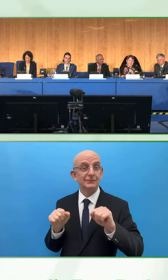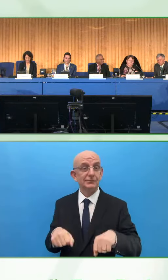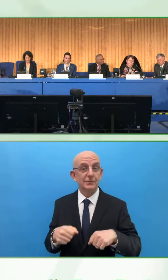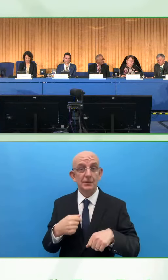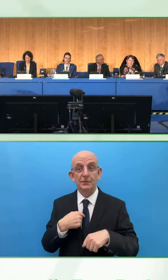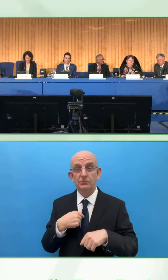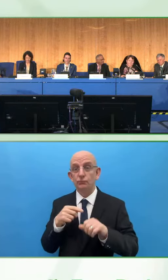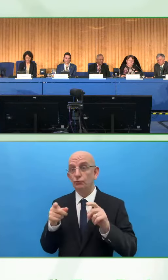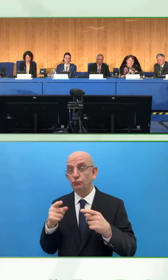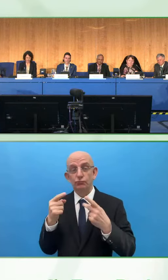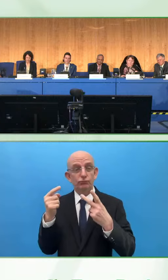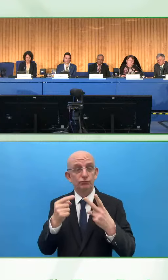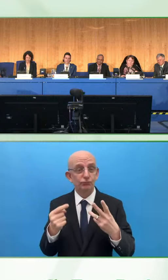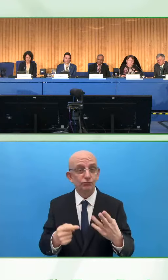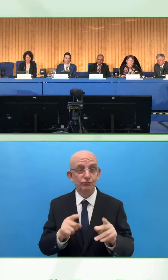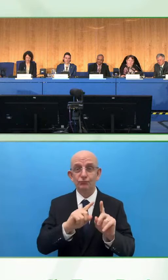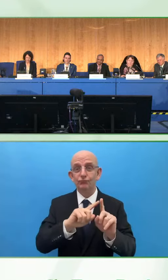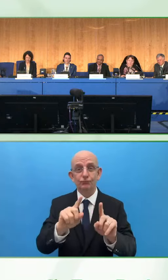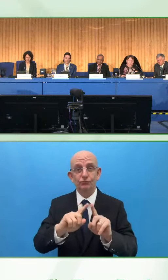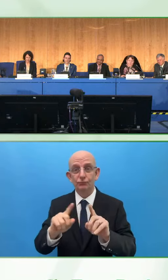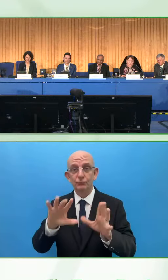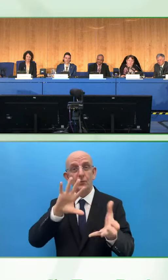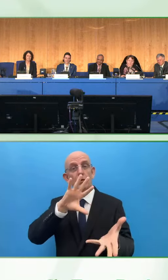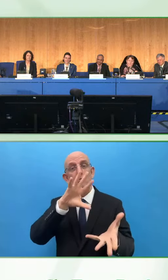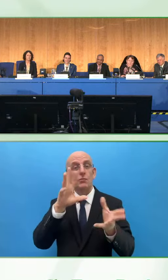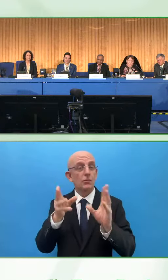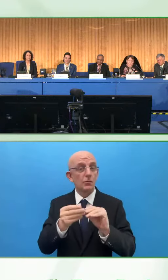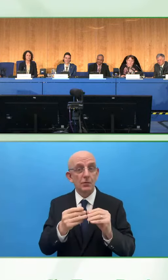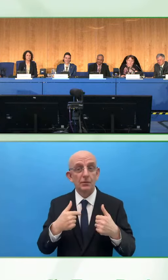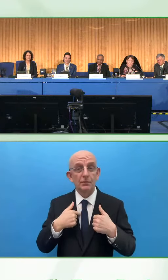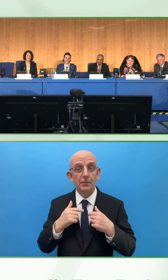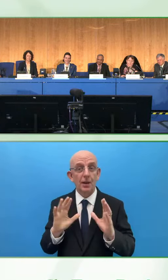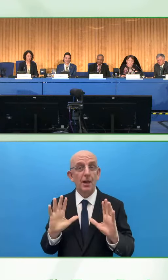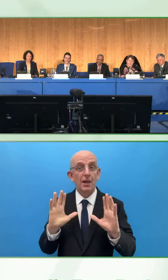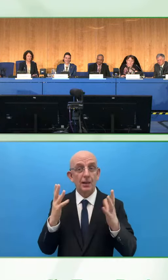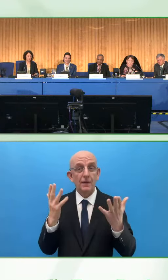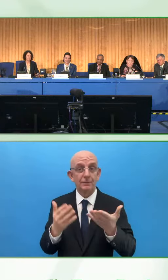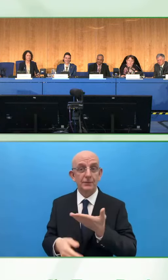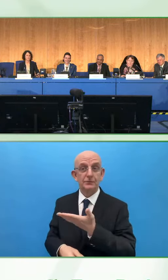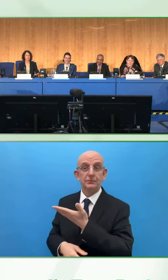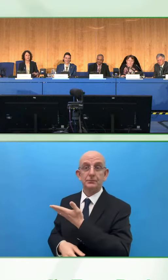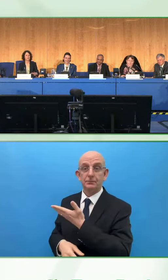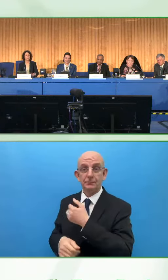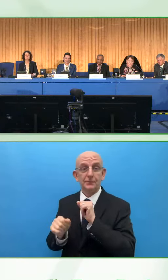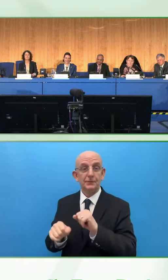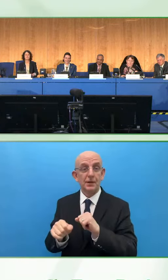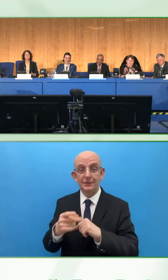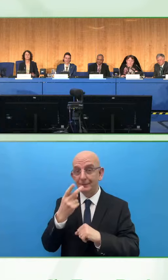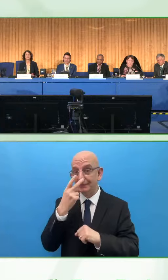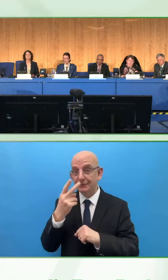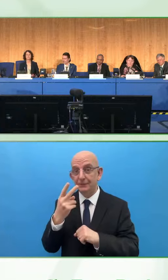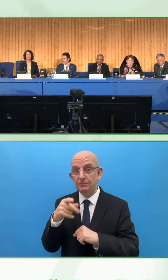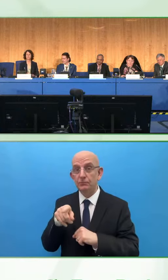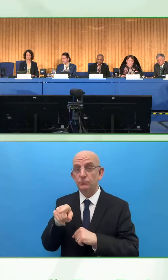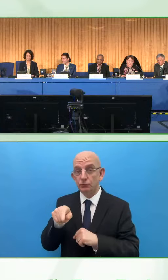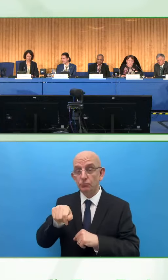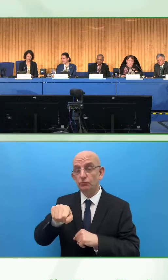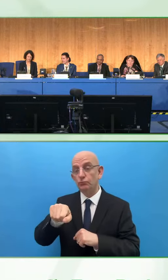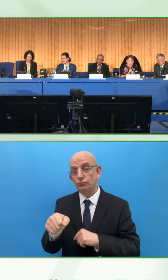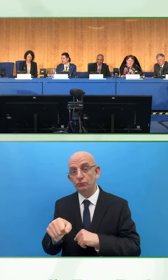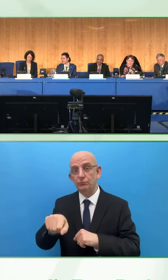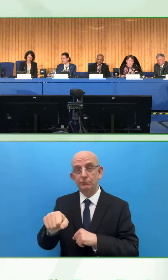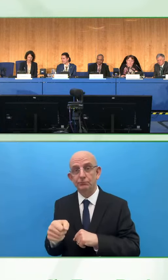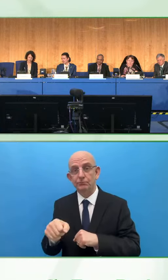I can also open hinged or -- door.